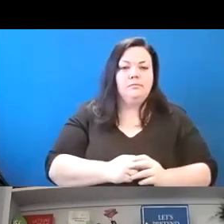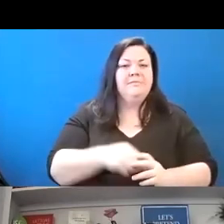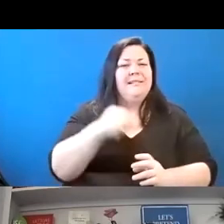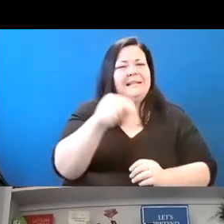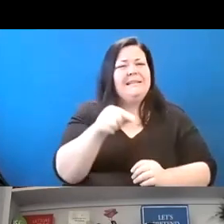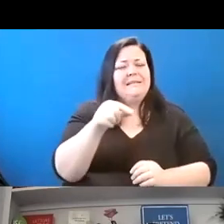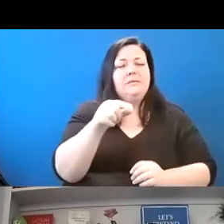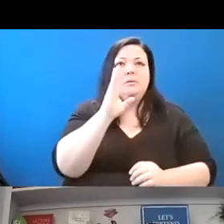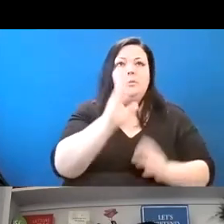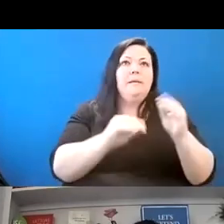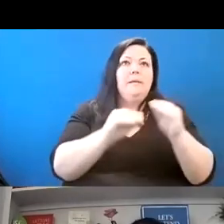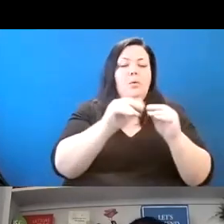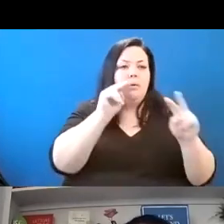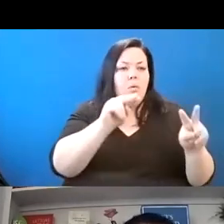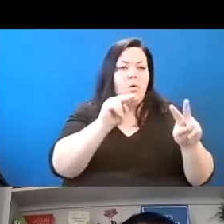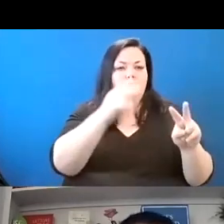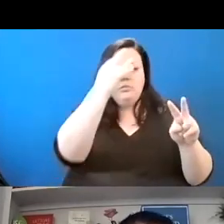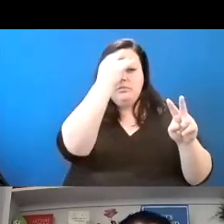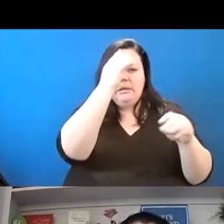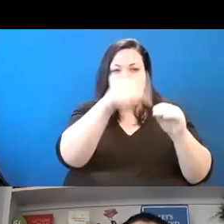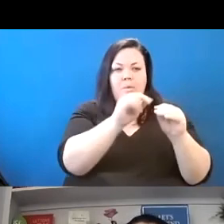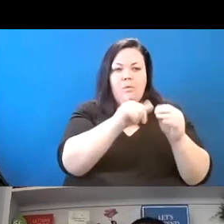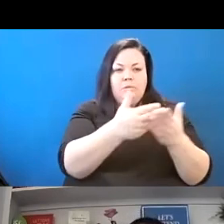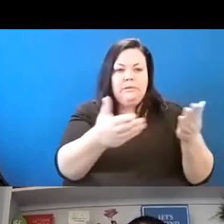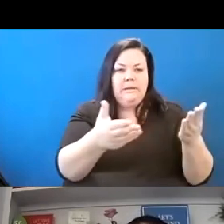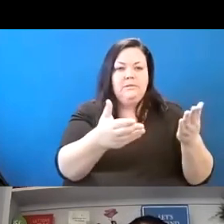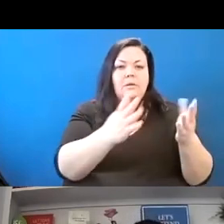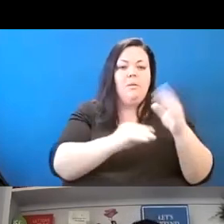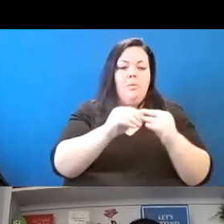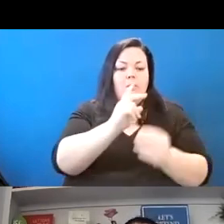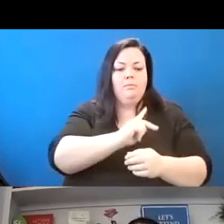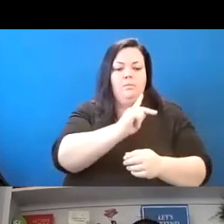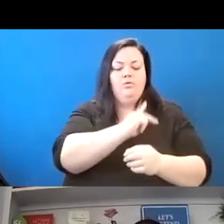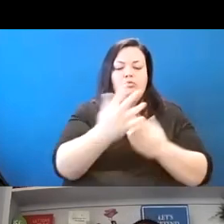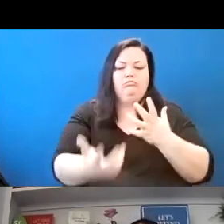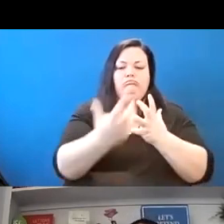watch and think about these kinds of things the more personal they become to our own things so